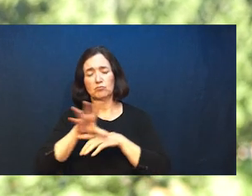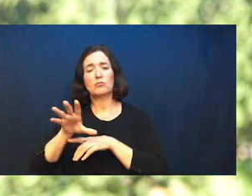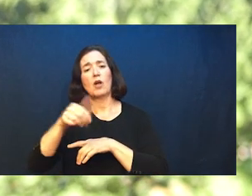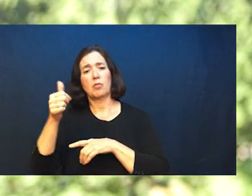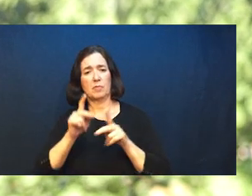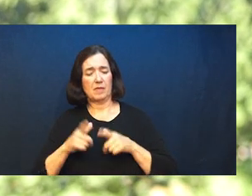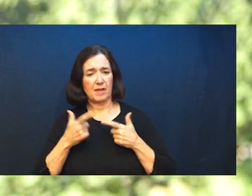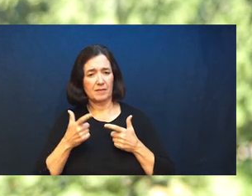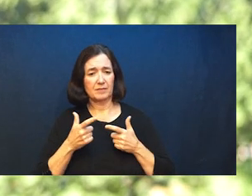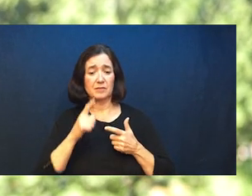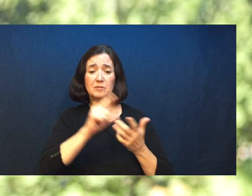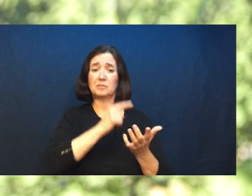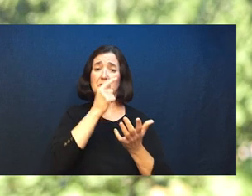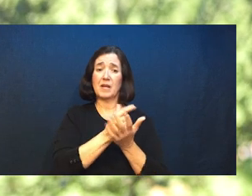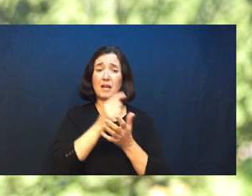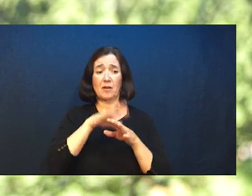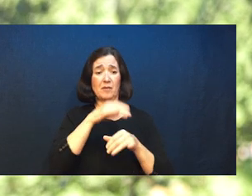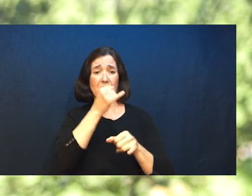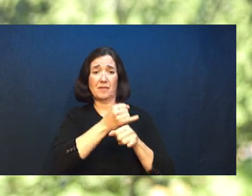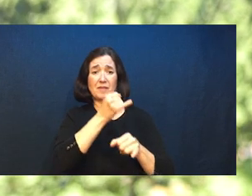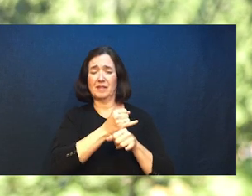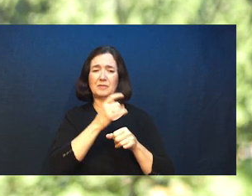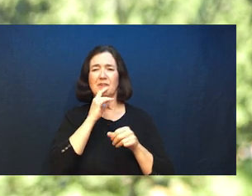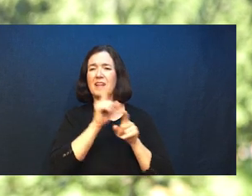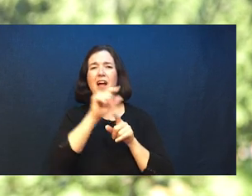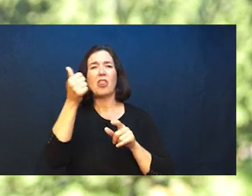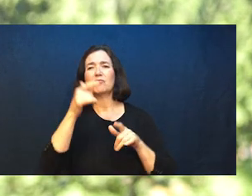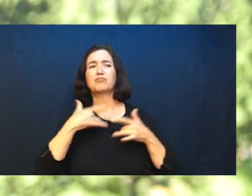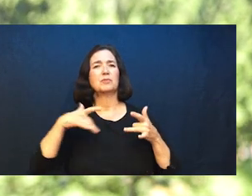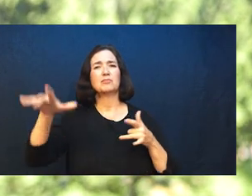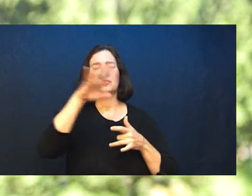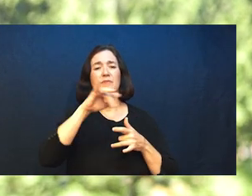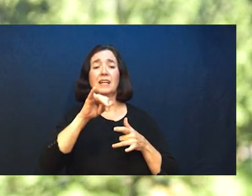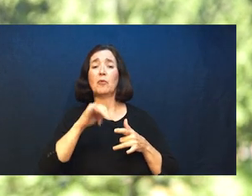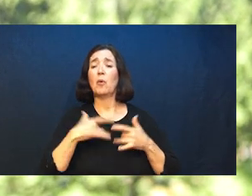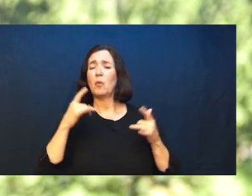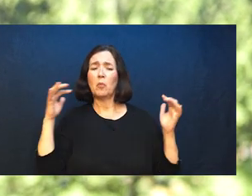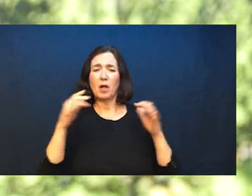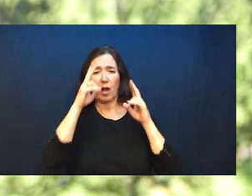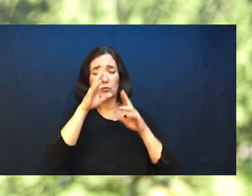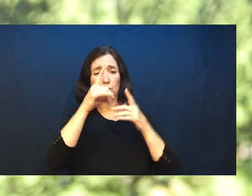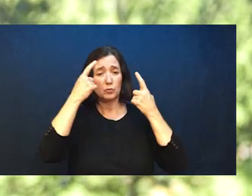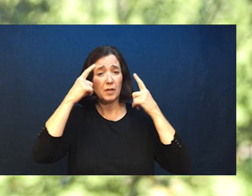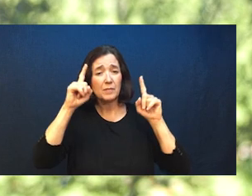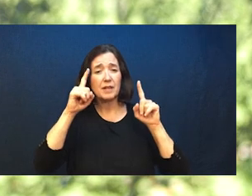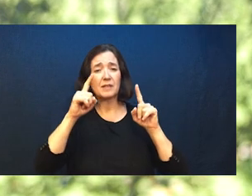Commencement day on a university campus is like no other event in America. It is an occasion when we gather to honor achievement, to strengthen bonds